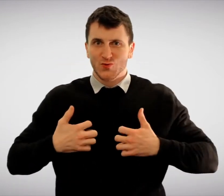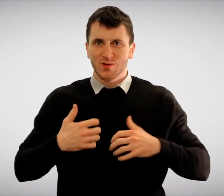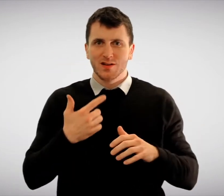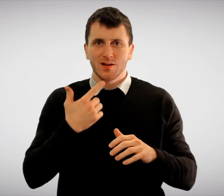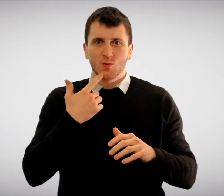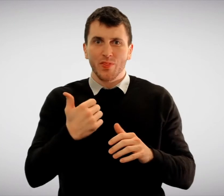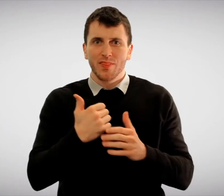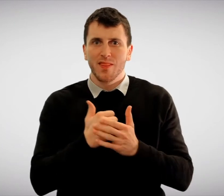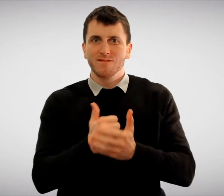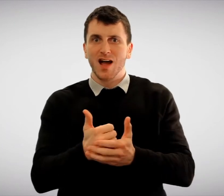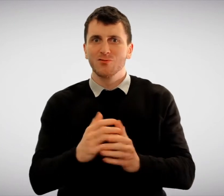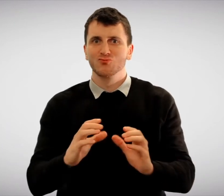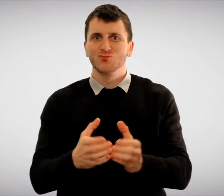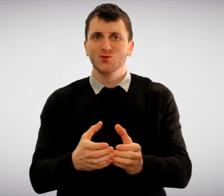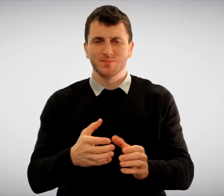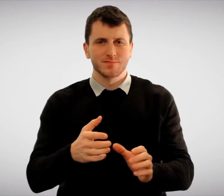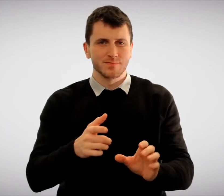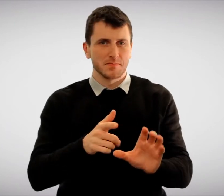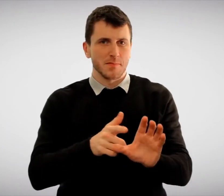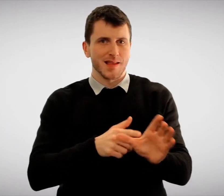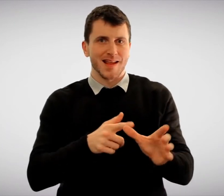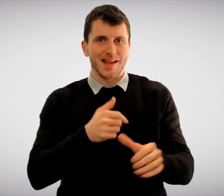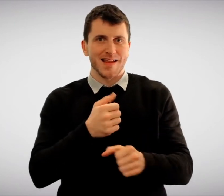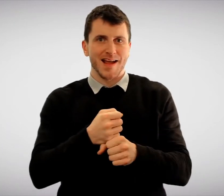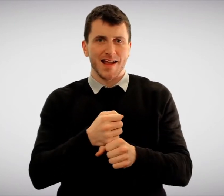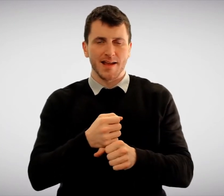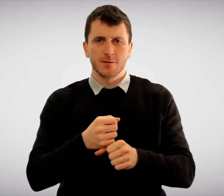Youth Advisory Group? The YAG?